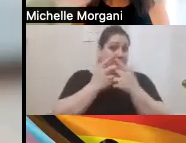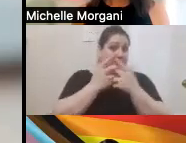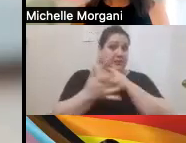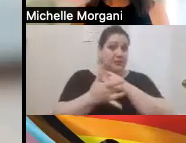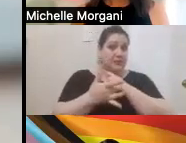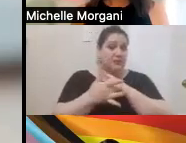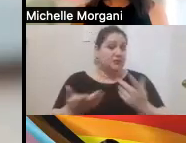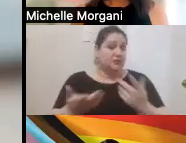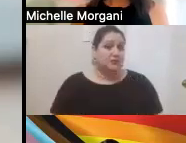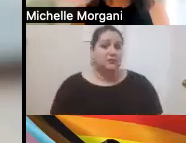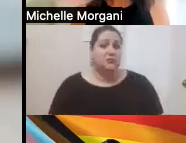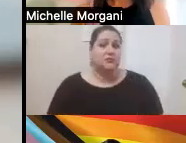Lake?